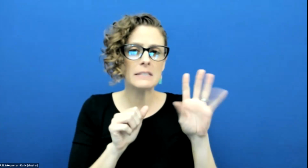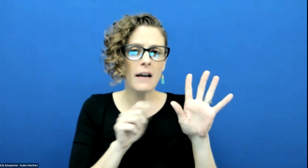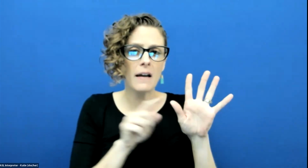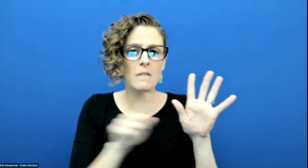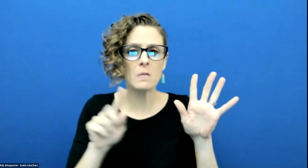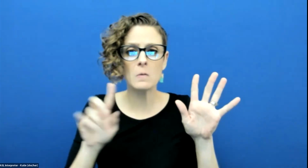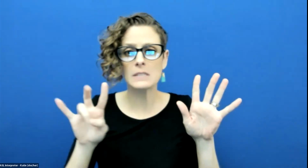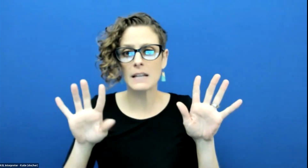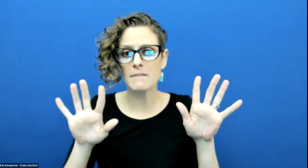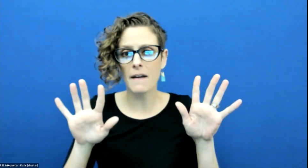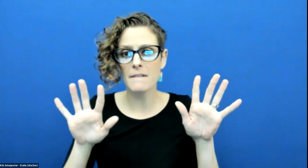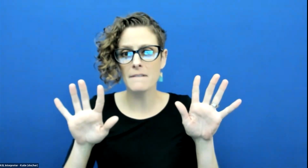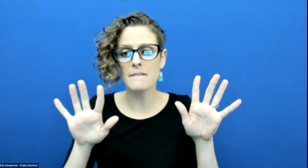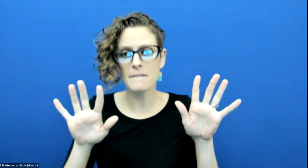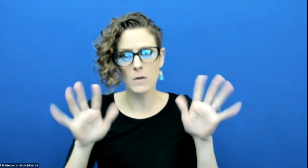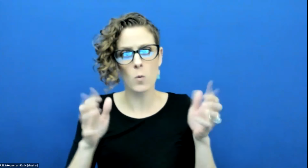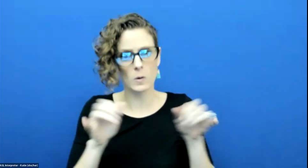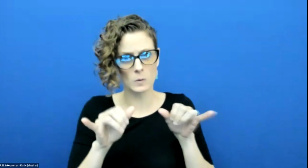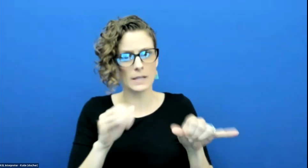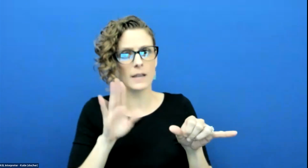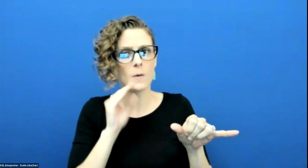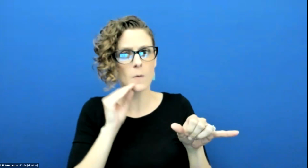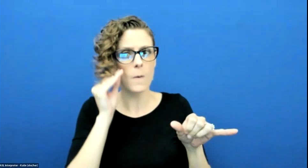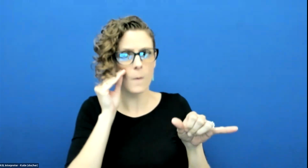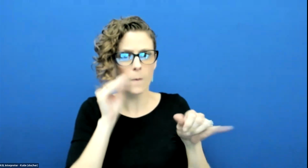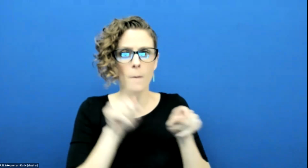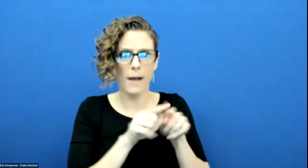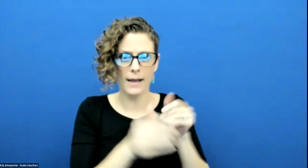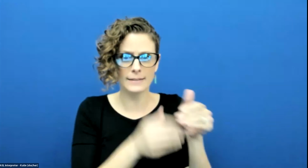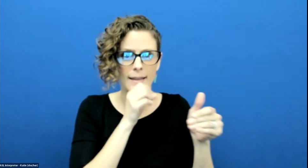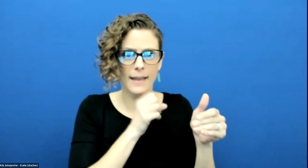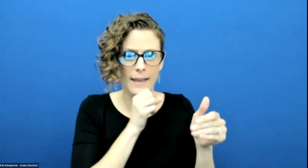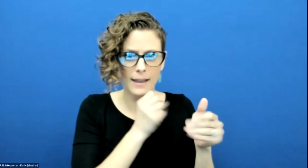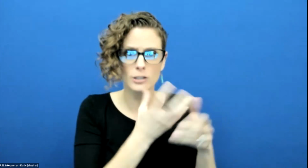that wanting to age in place and use Tech to do it and it's of course it'll guide us through all